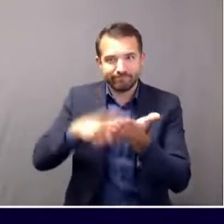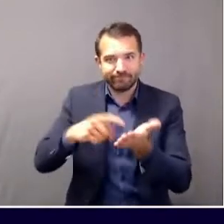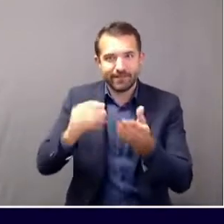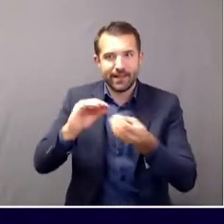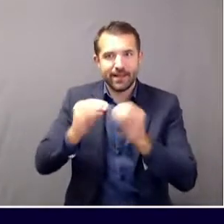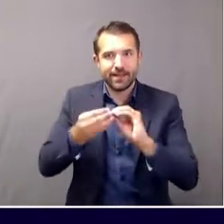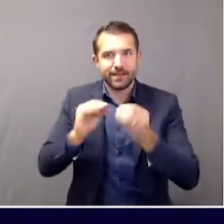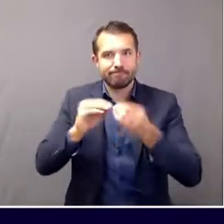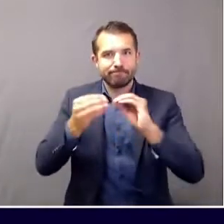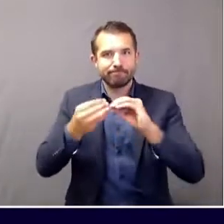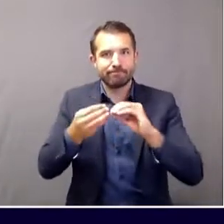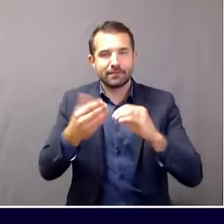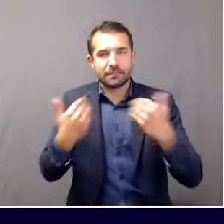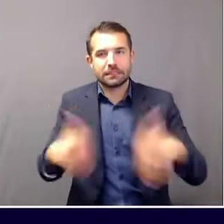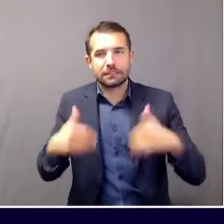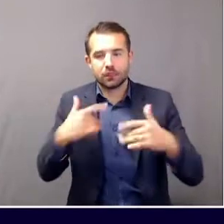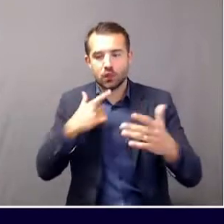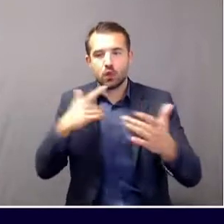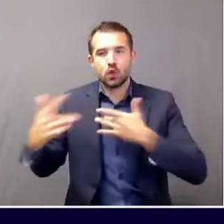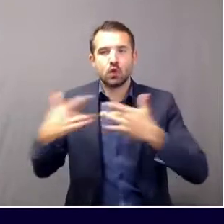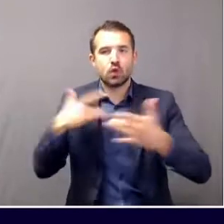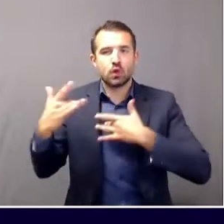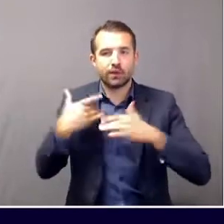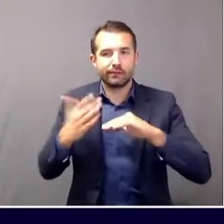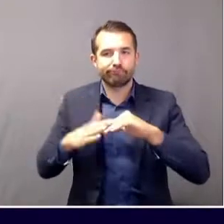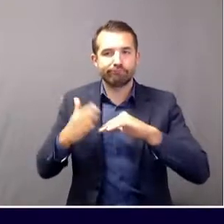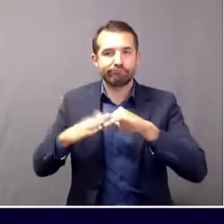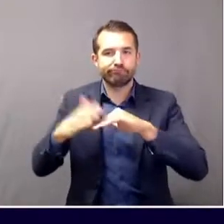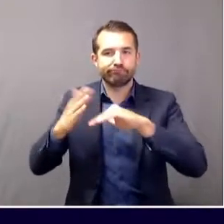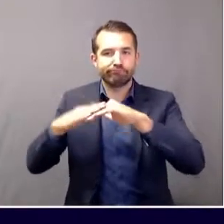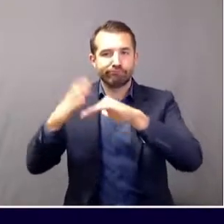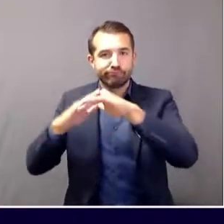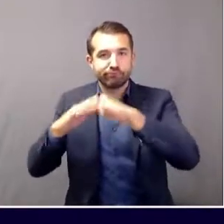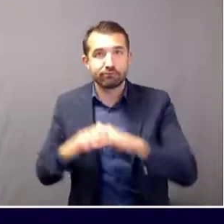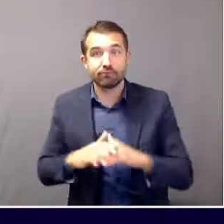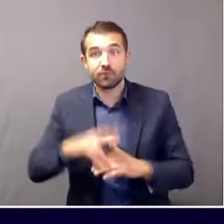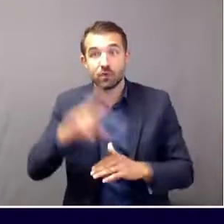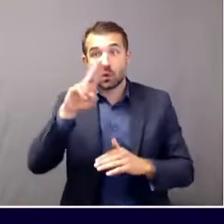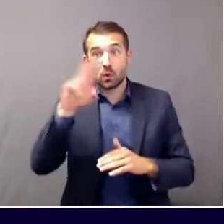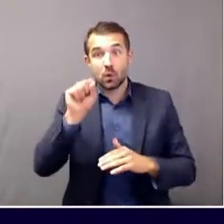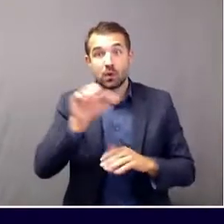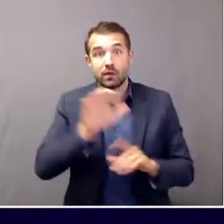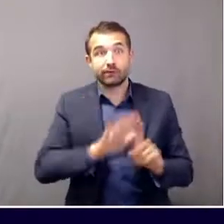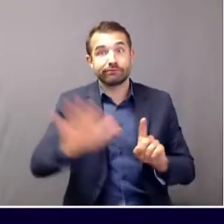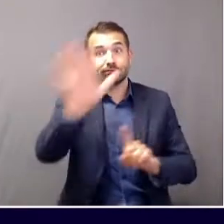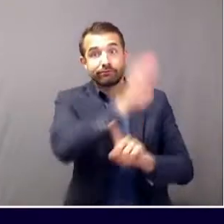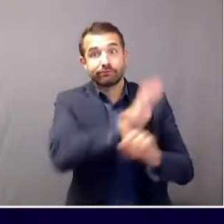nineteen has infected almost